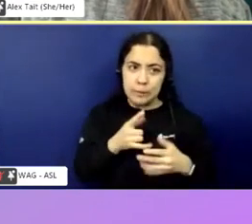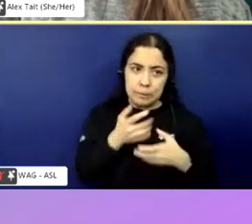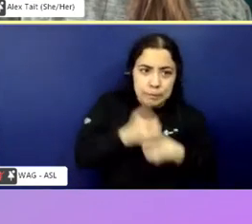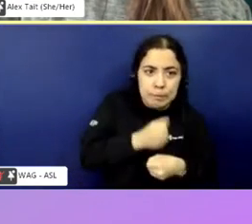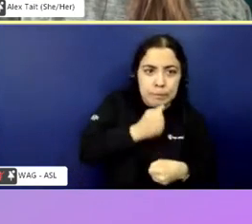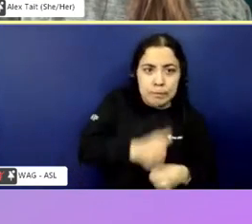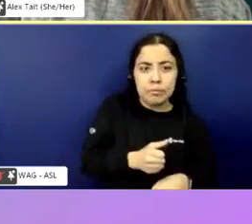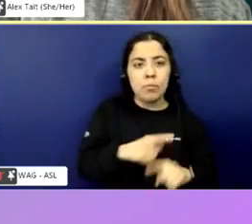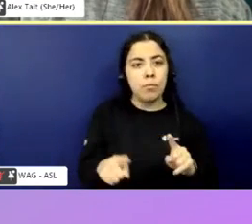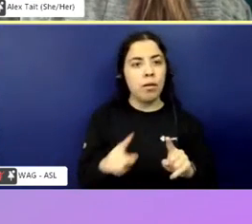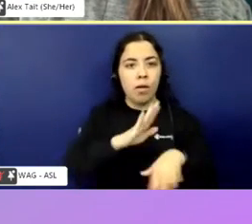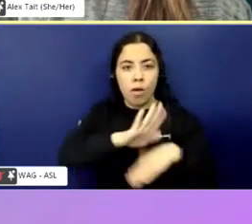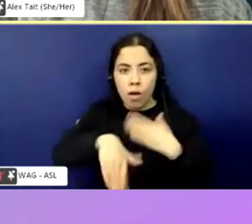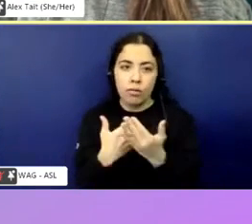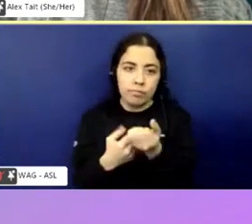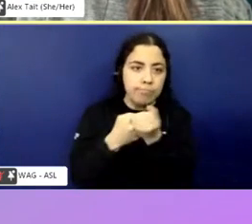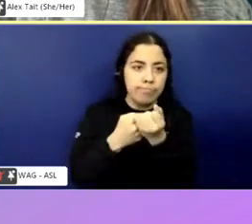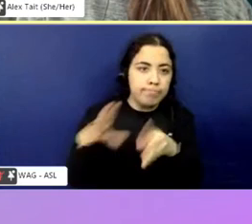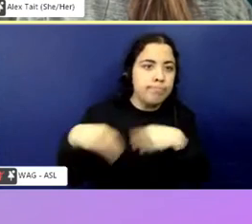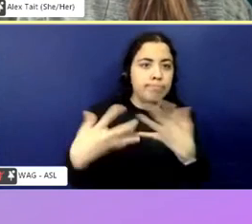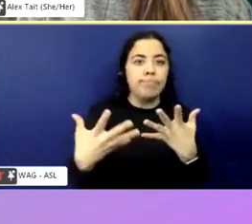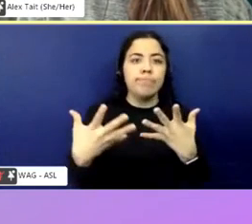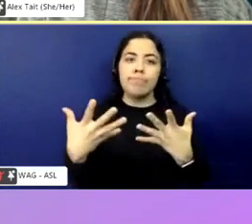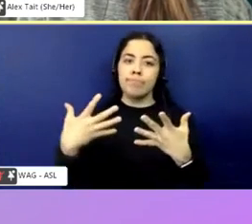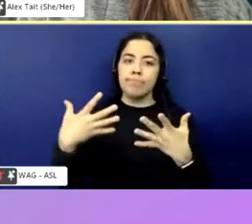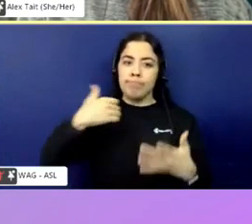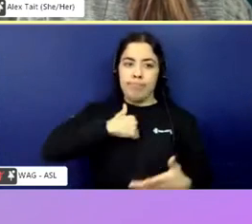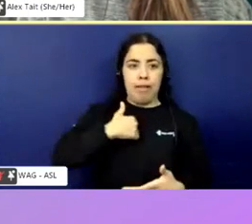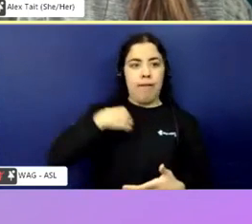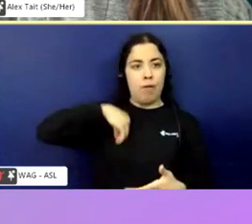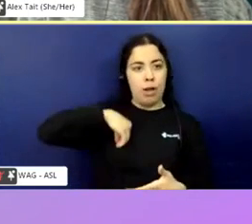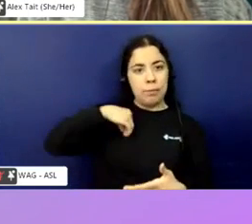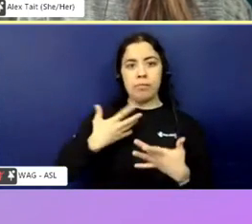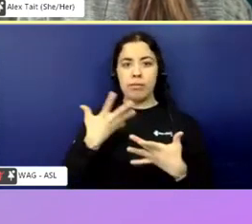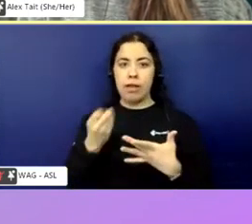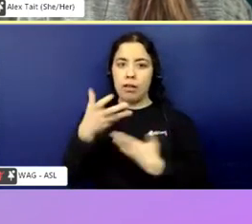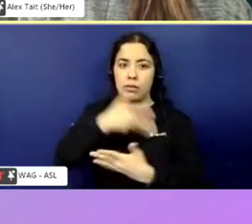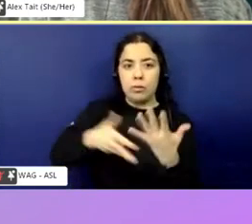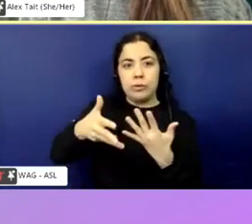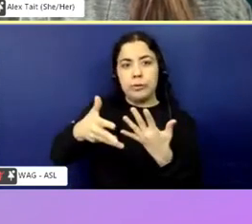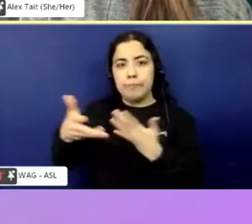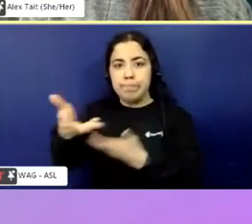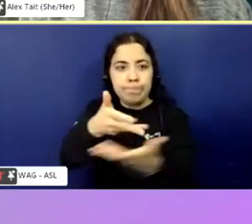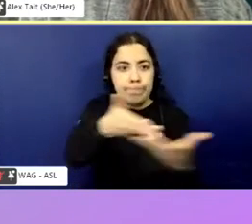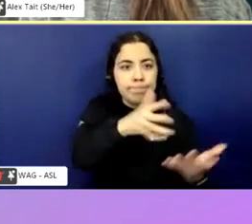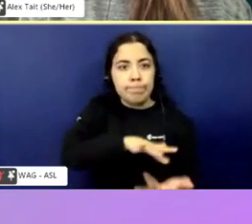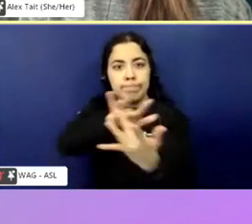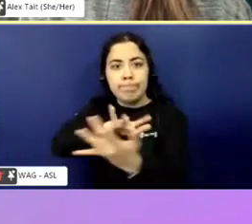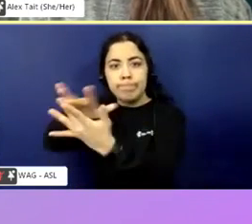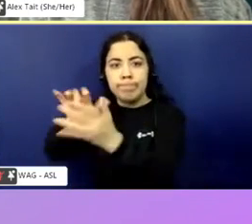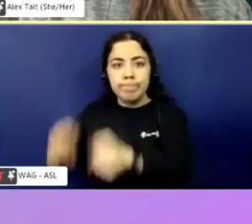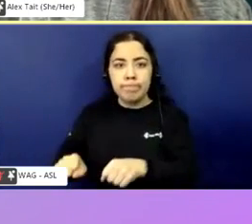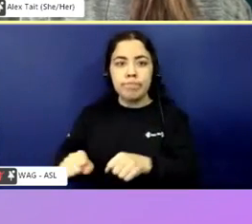regardless of digital savviness, deserve independence conomy, and social connection. This can be supported with the right